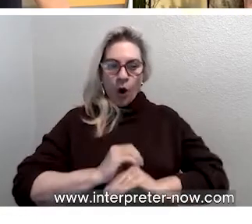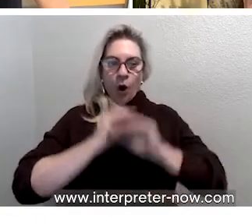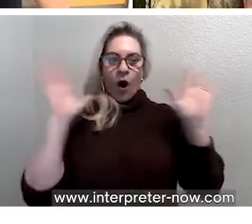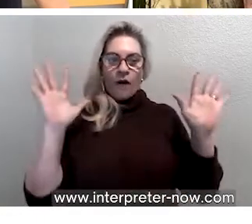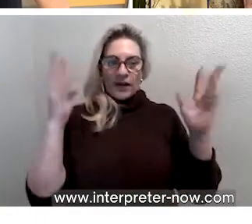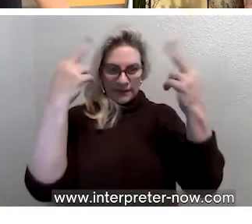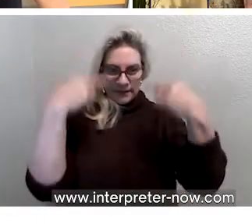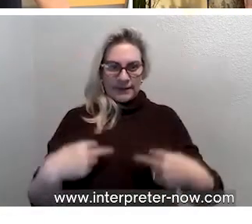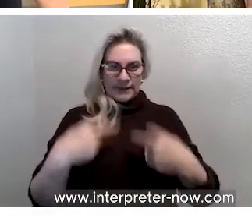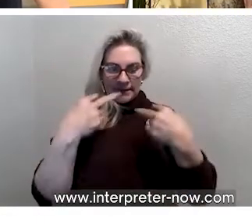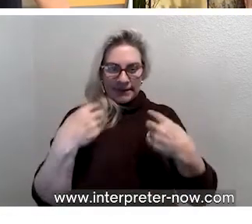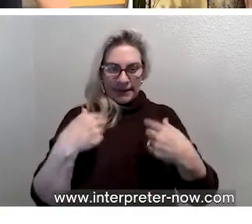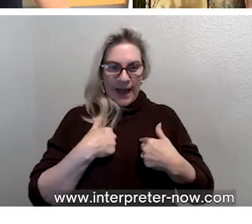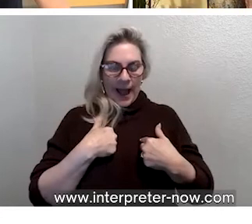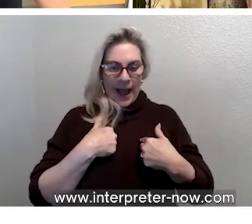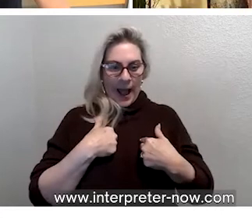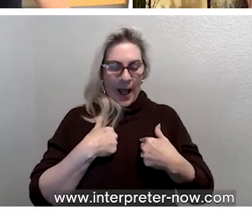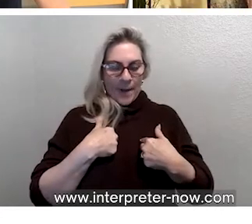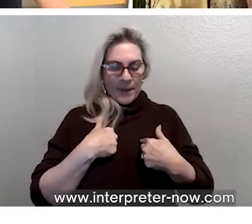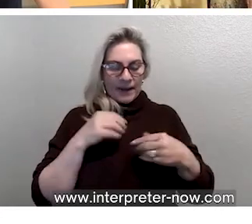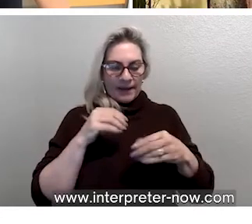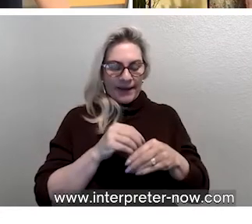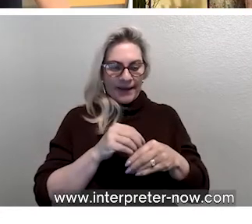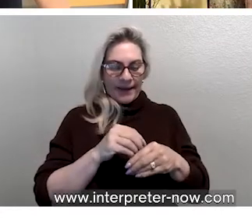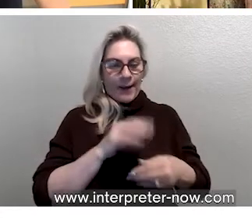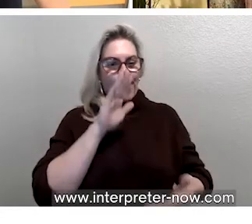a member of especially a marginalized religious identity.